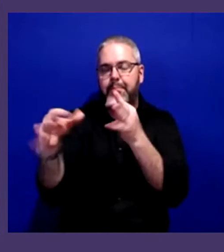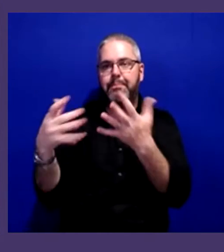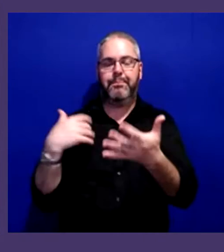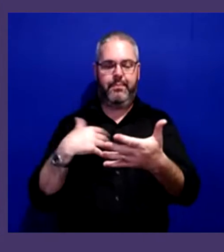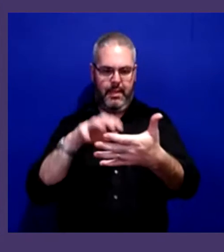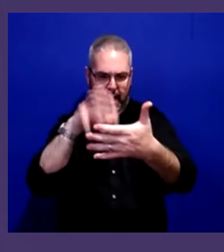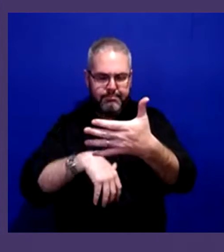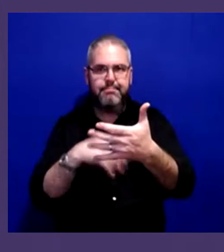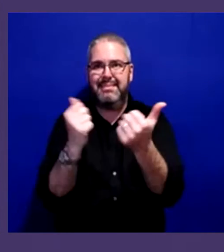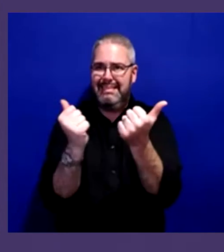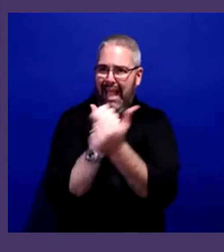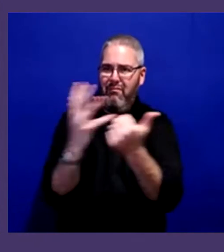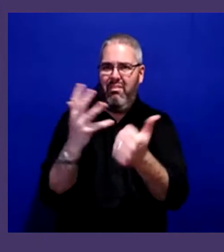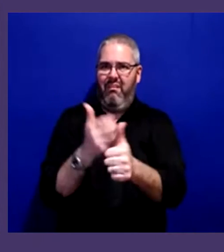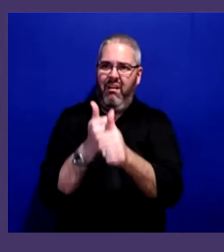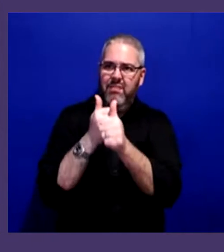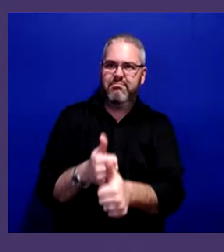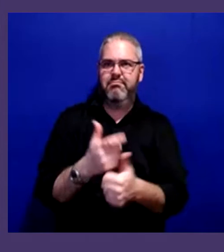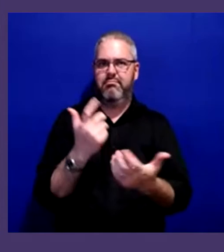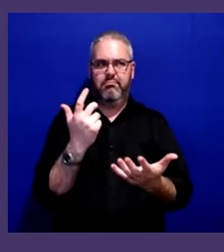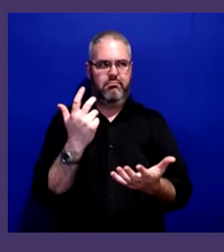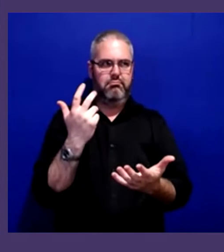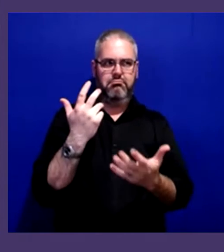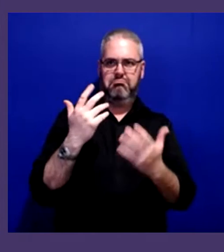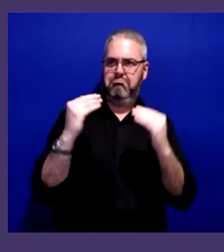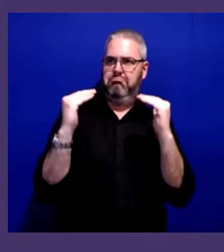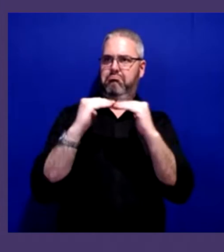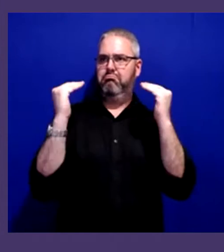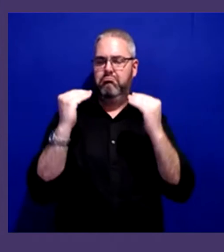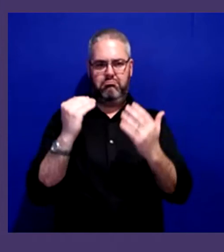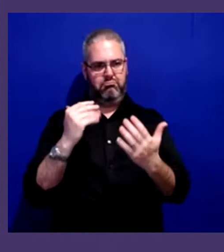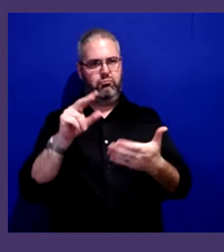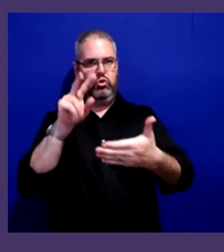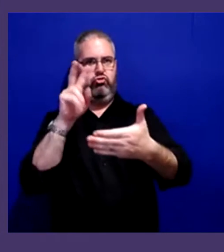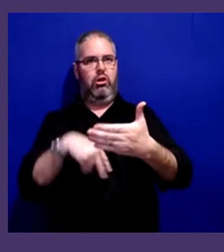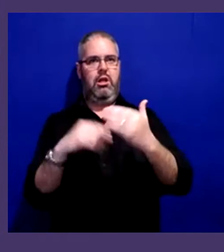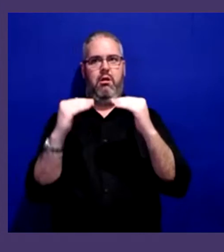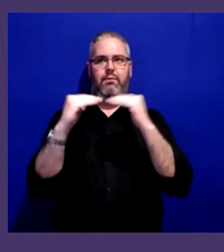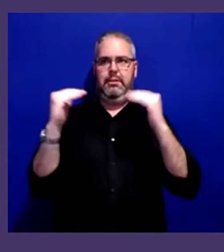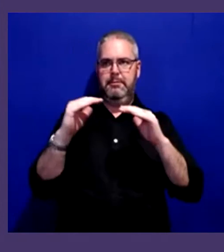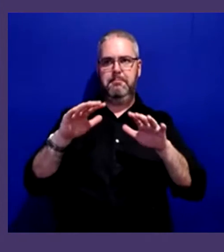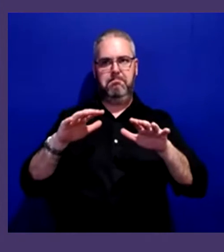a reasonable reading level across the board. Usually we try to maintain